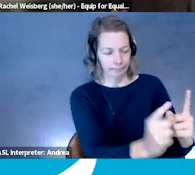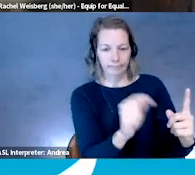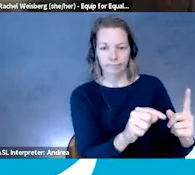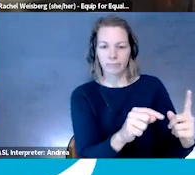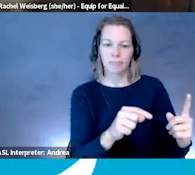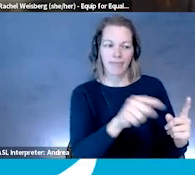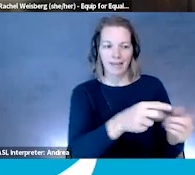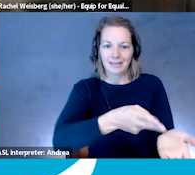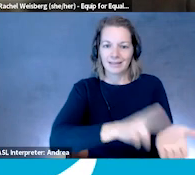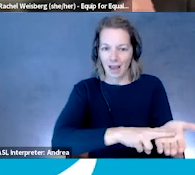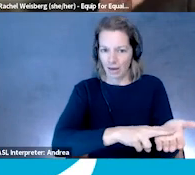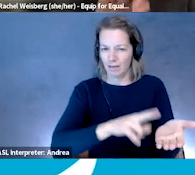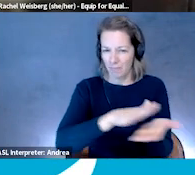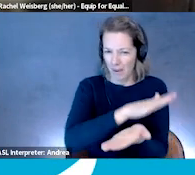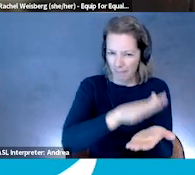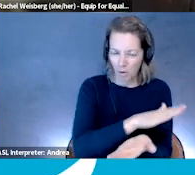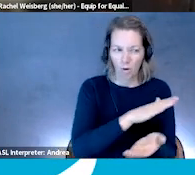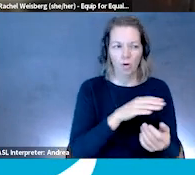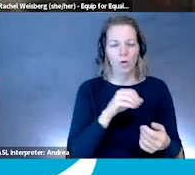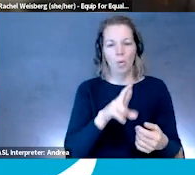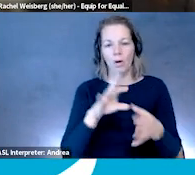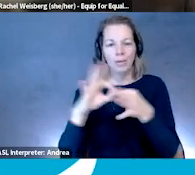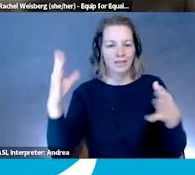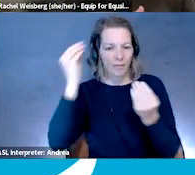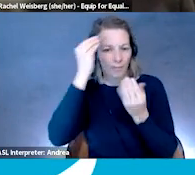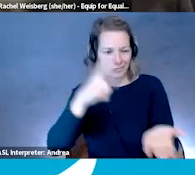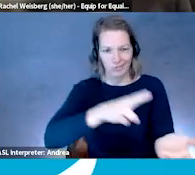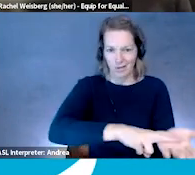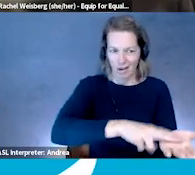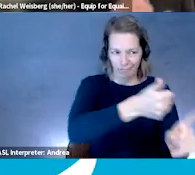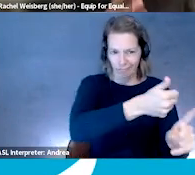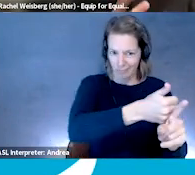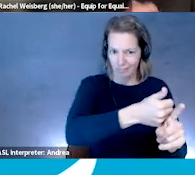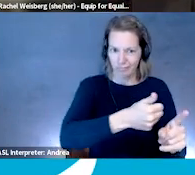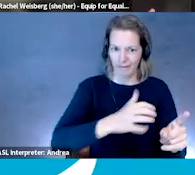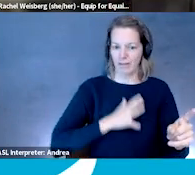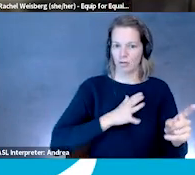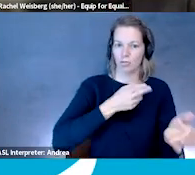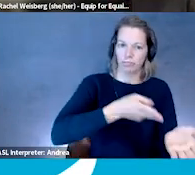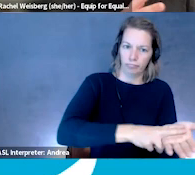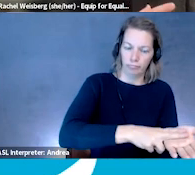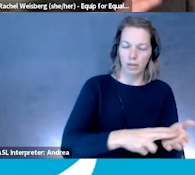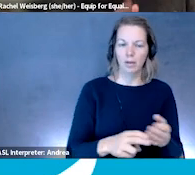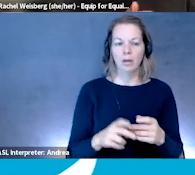BECAUSE OF HOW THE GUARDIANSHIP IS SET UP, WE MAY NEED A GUARDIAN TO SIGN